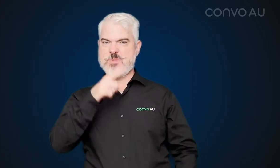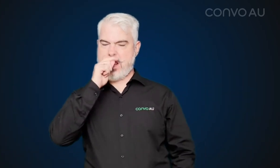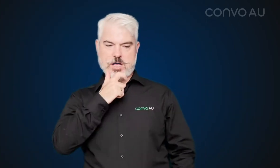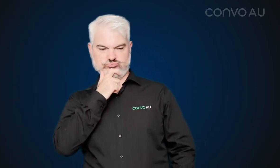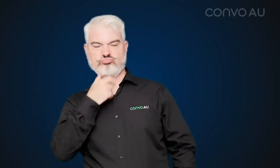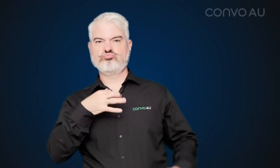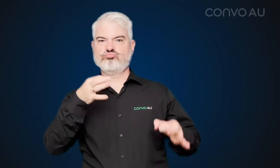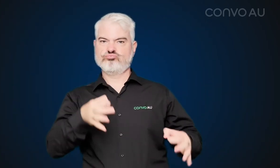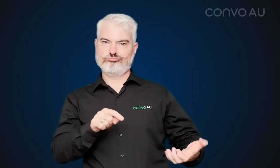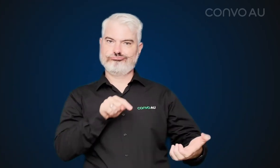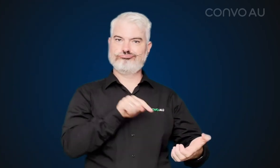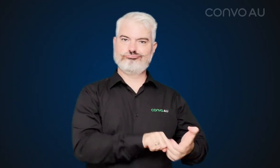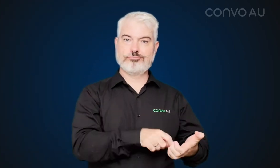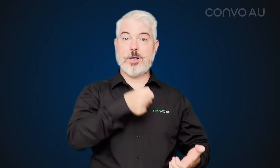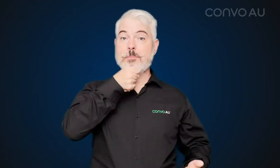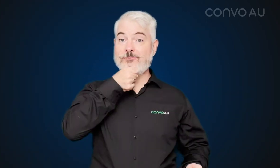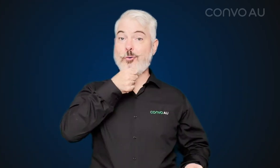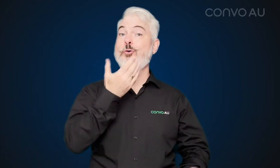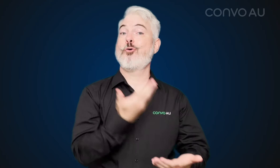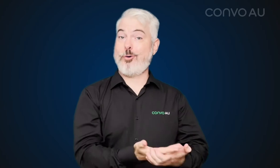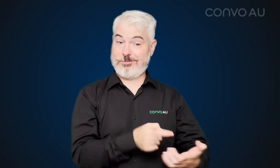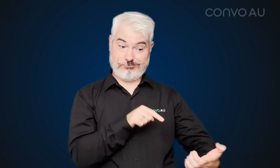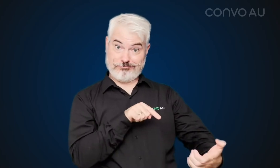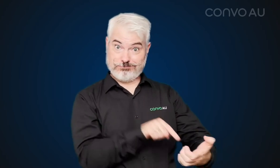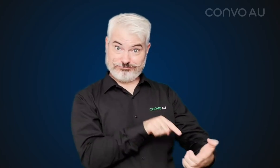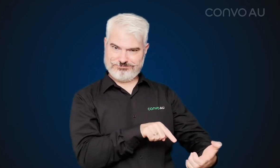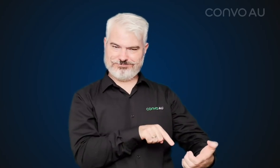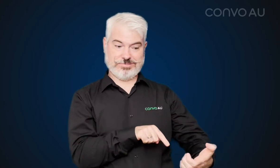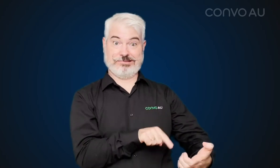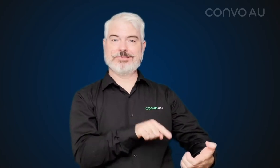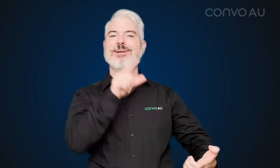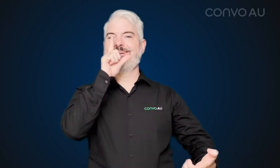you can choose to turn your microphone on.